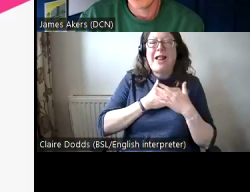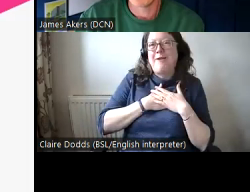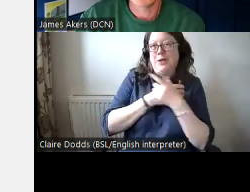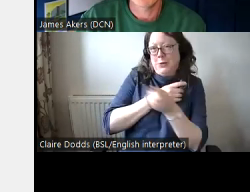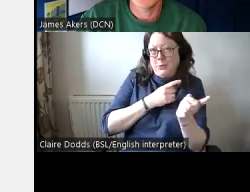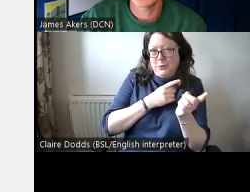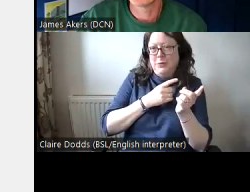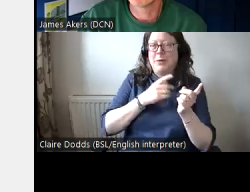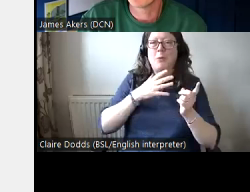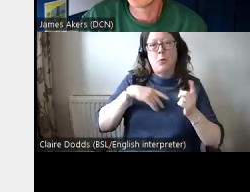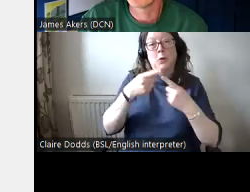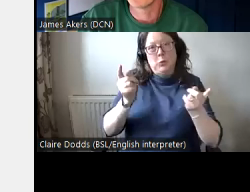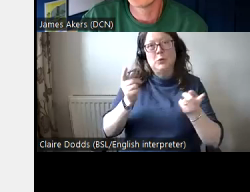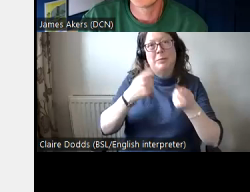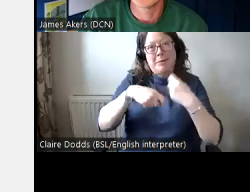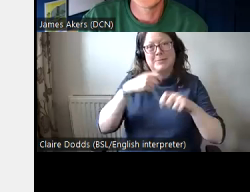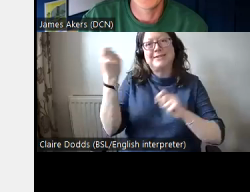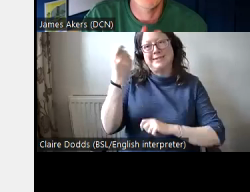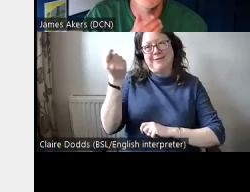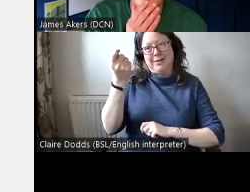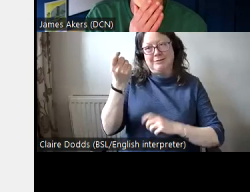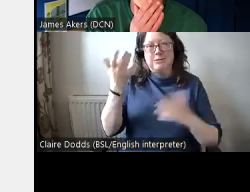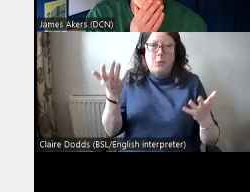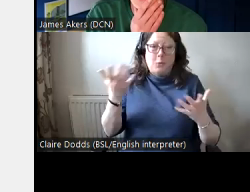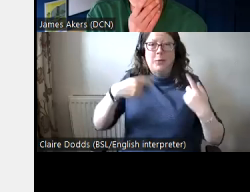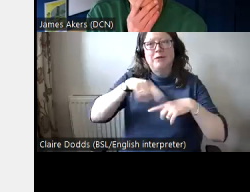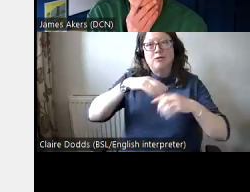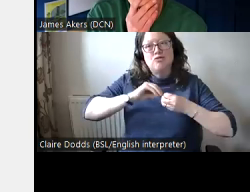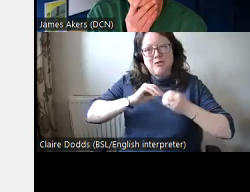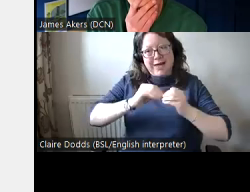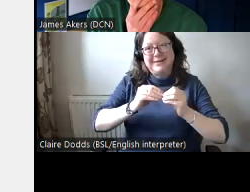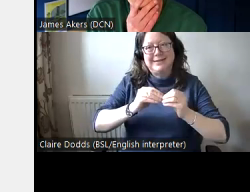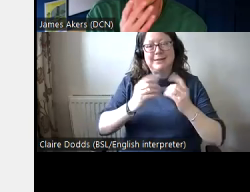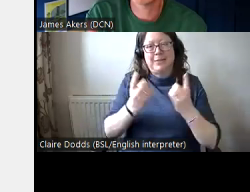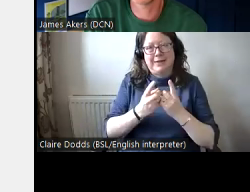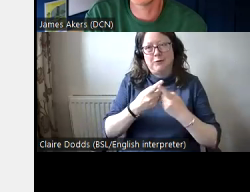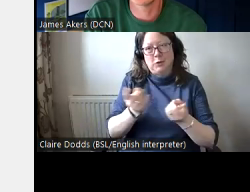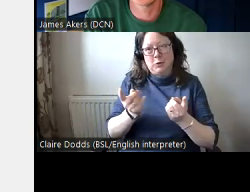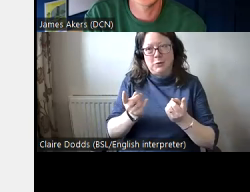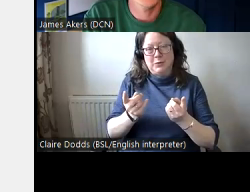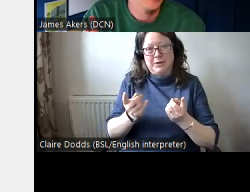we've created something for you, a Google Analytics 4 tool just for you,